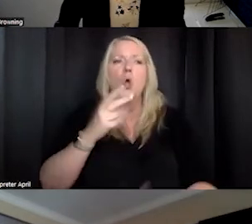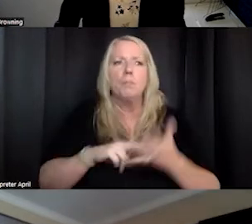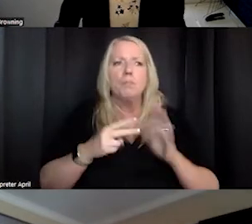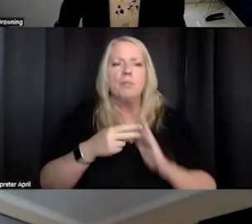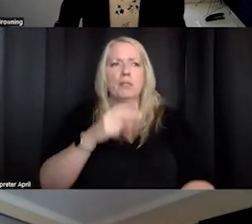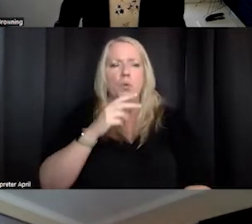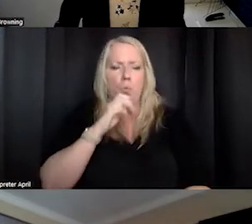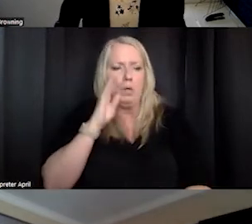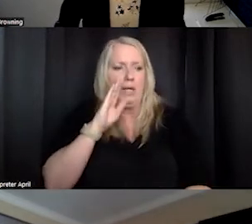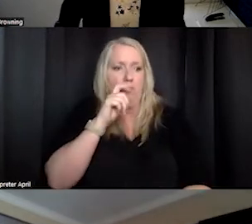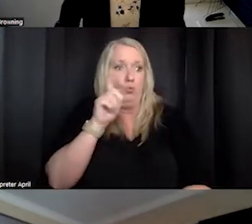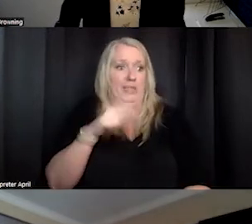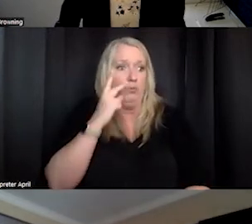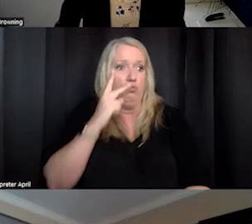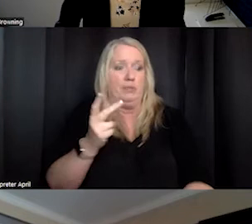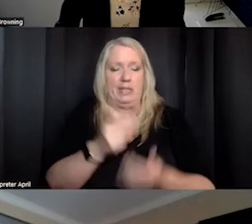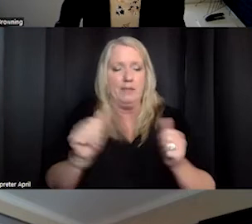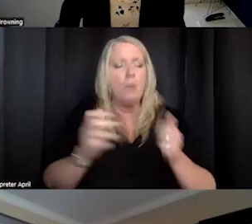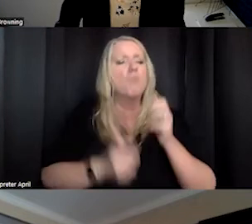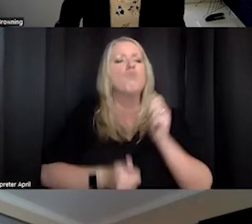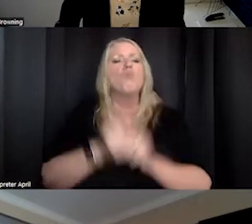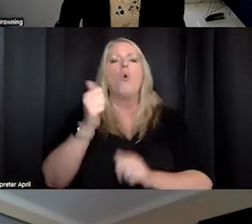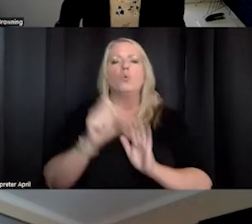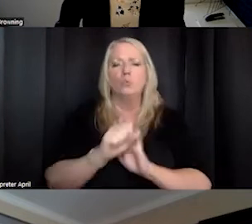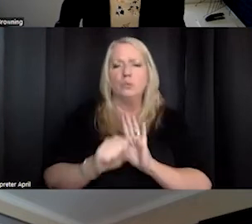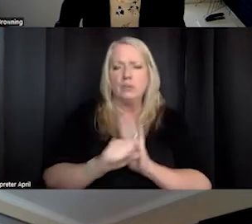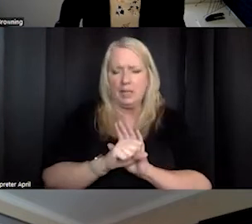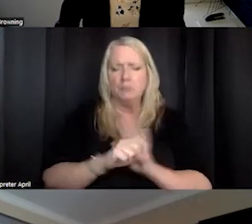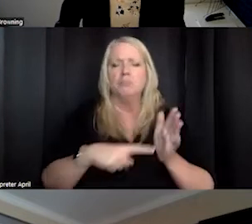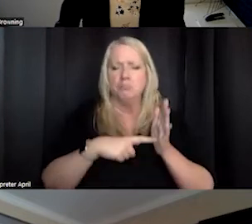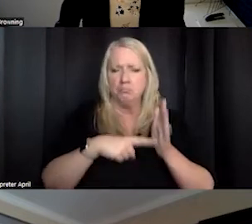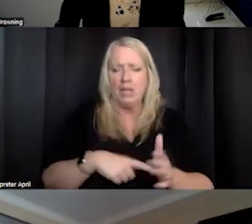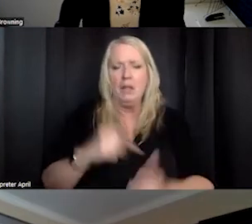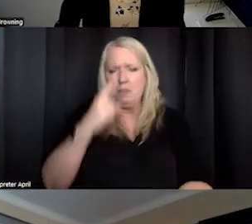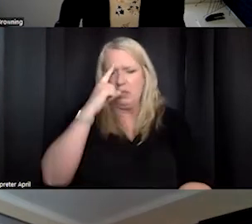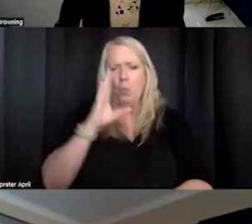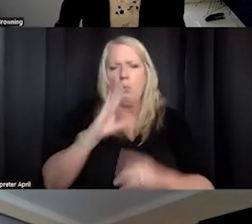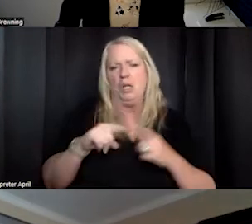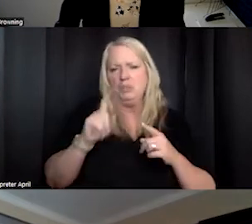NEED TO SEE ANYTHING. THEY ARE GOING TO NEED TO MAKE TWEAKS,